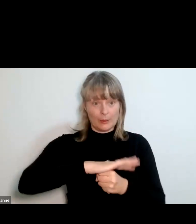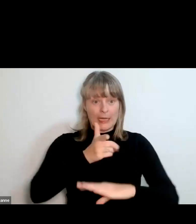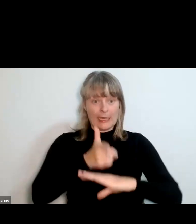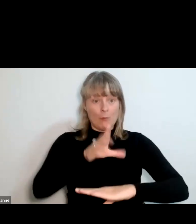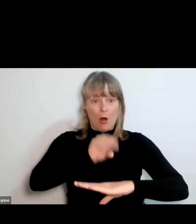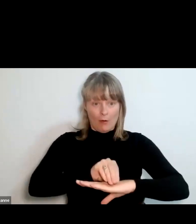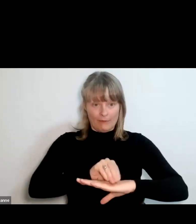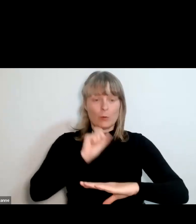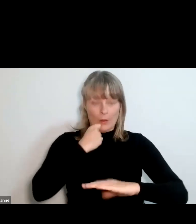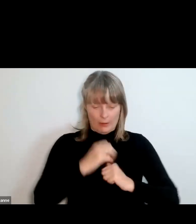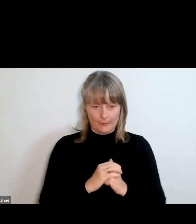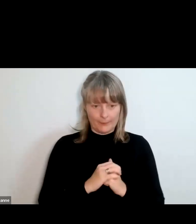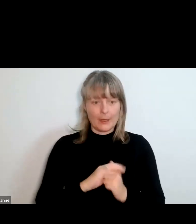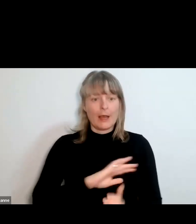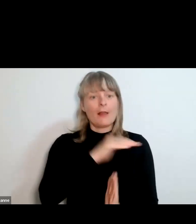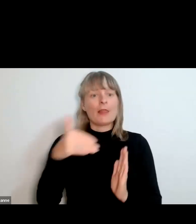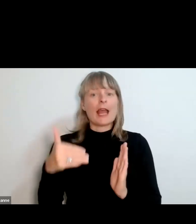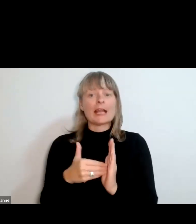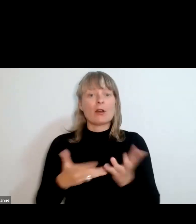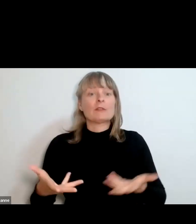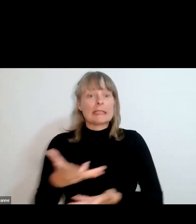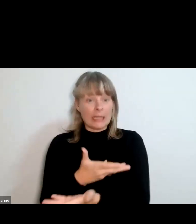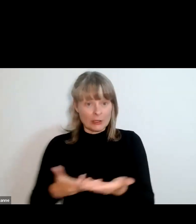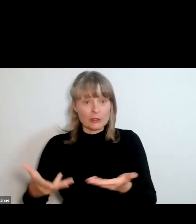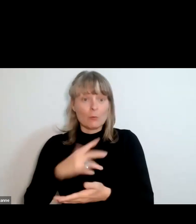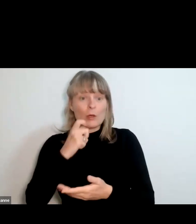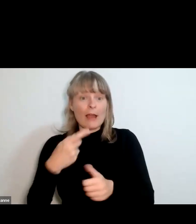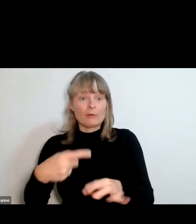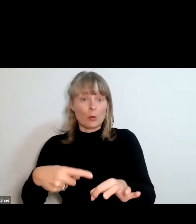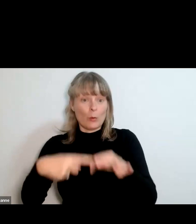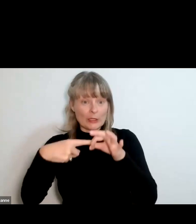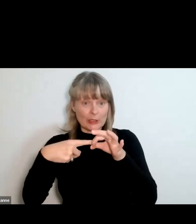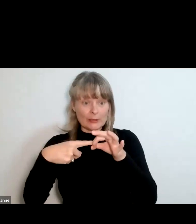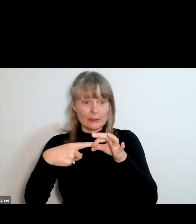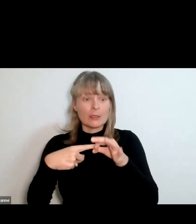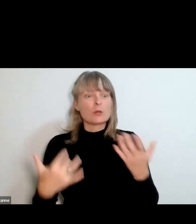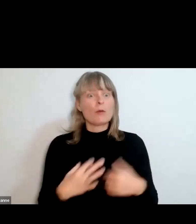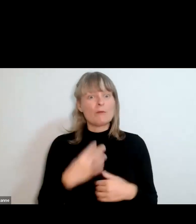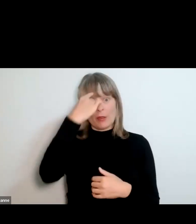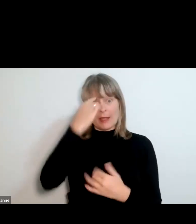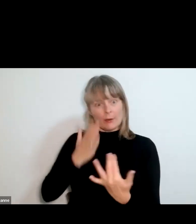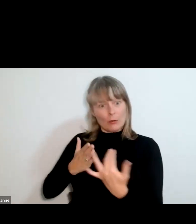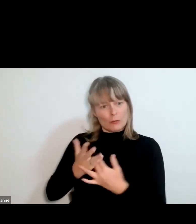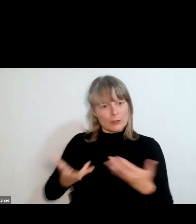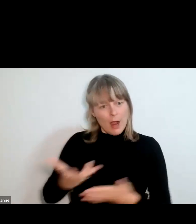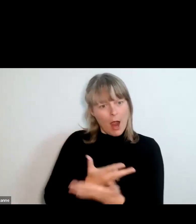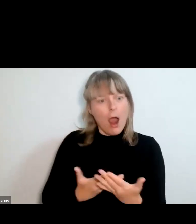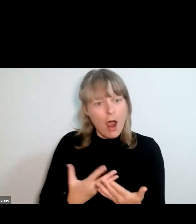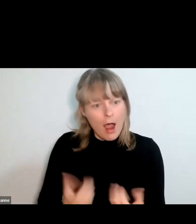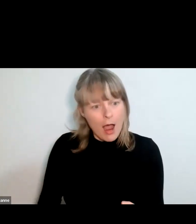Before I introduce you to our guests, let's do some housekeeping. You this evening, the audience